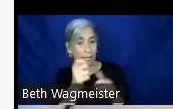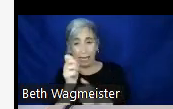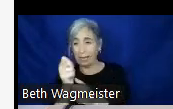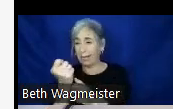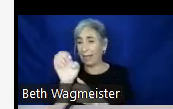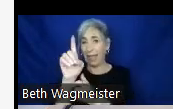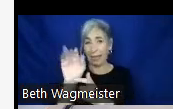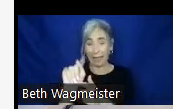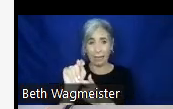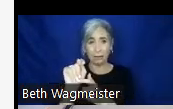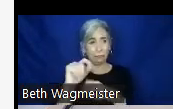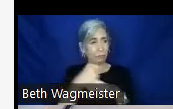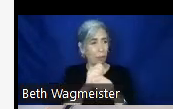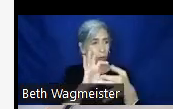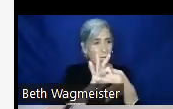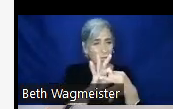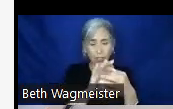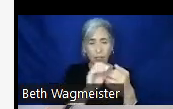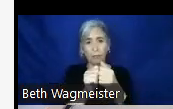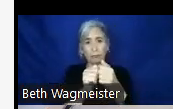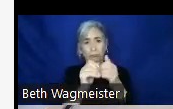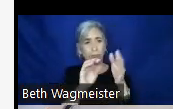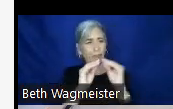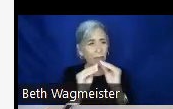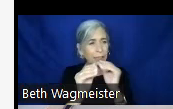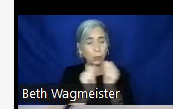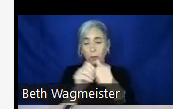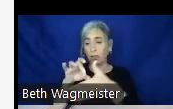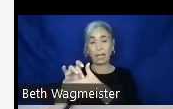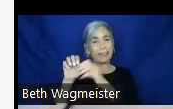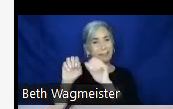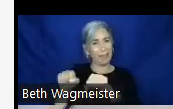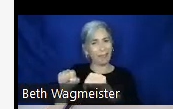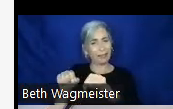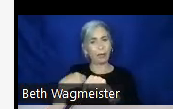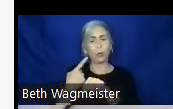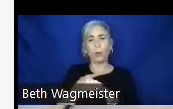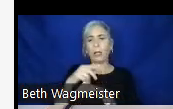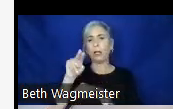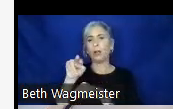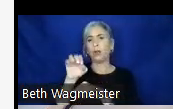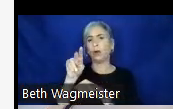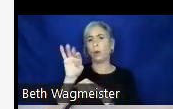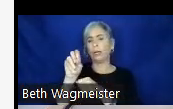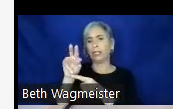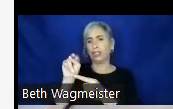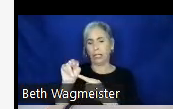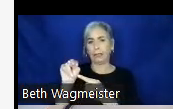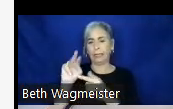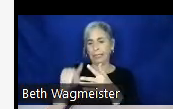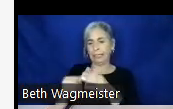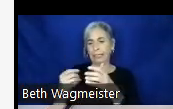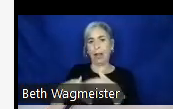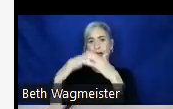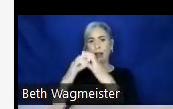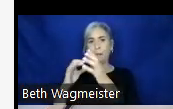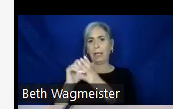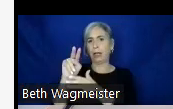make relationships between your content. We're a Norwegian company, started in Norway and we have